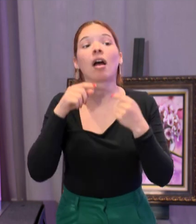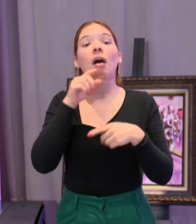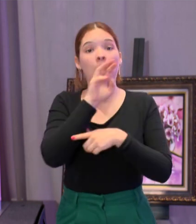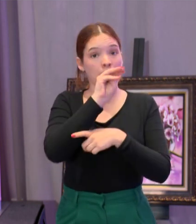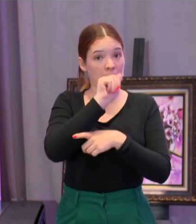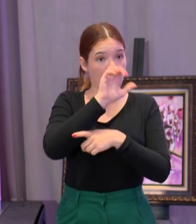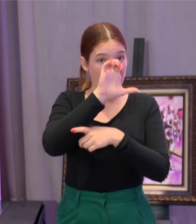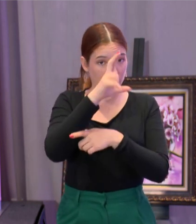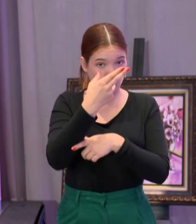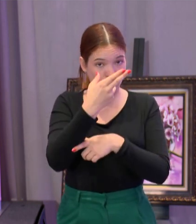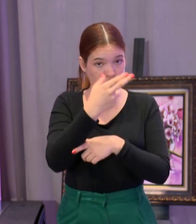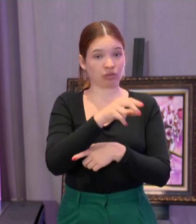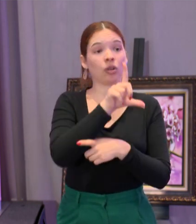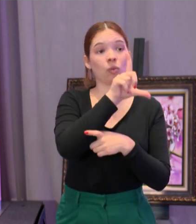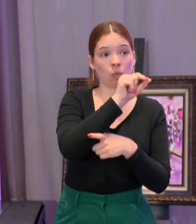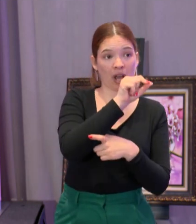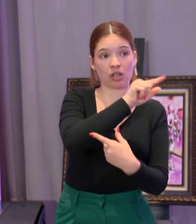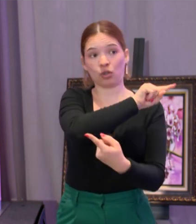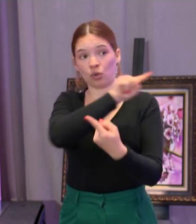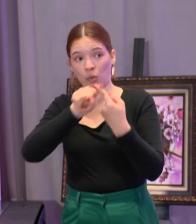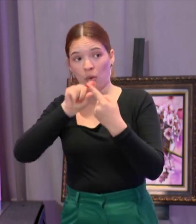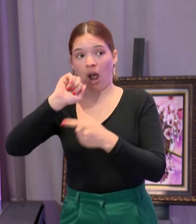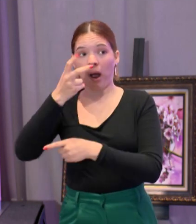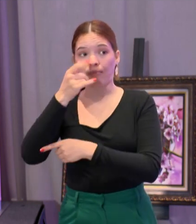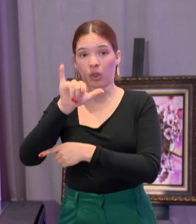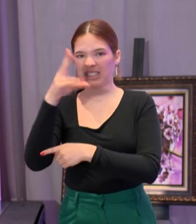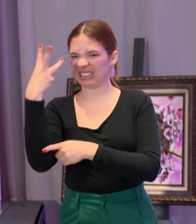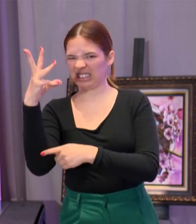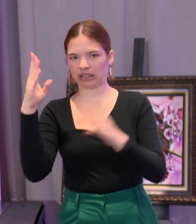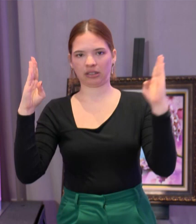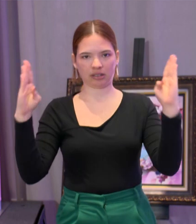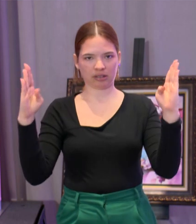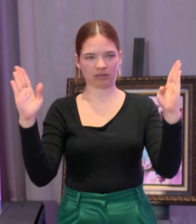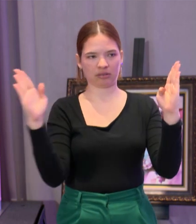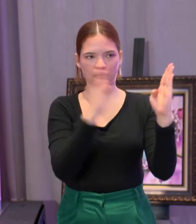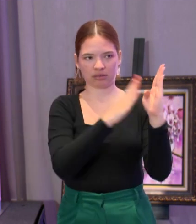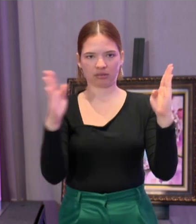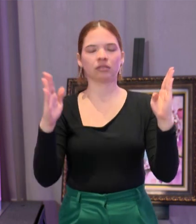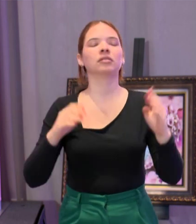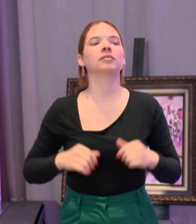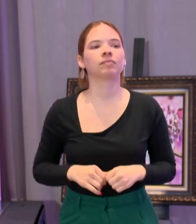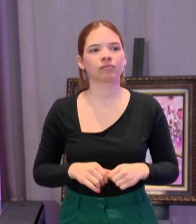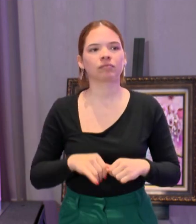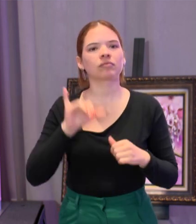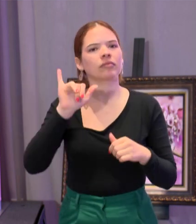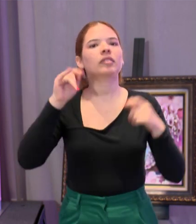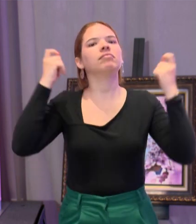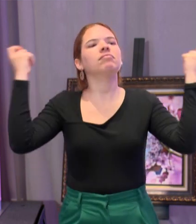SO THROUGHOUT ALL OF THOSE WEEKS IN WASHINGTON WE WILL BE CELEBRATING OUR CHERRY BLOSSOMS.